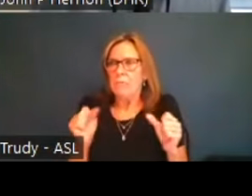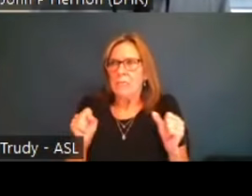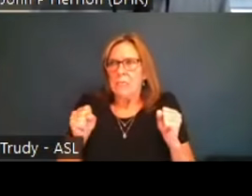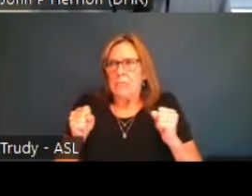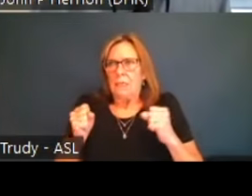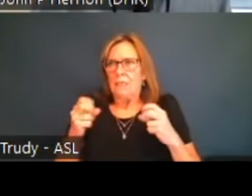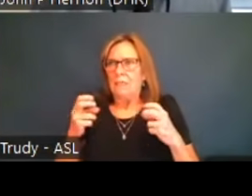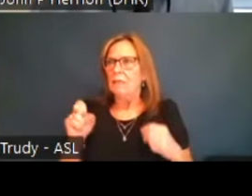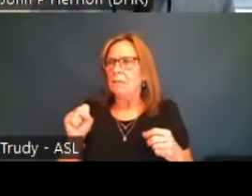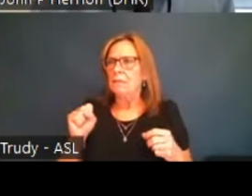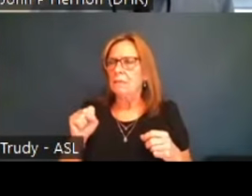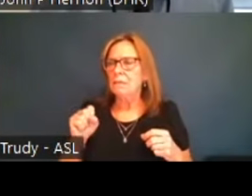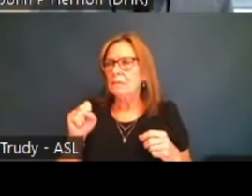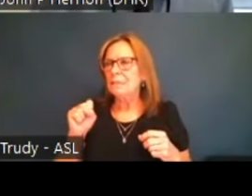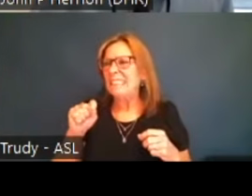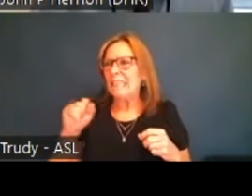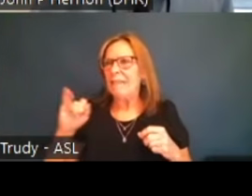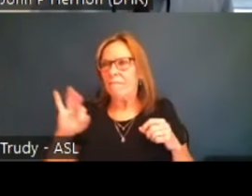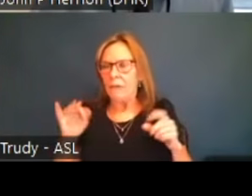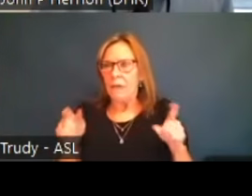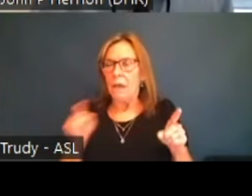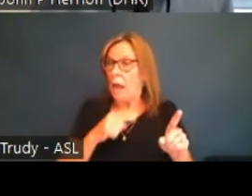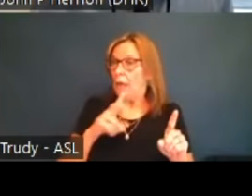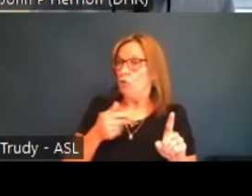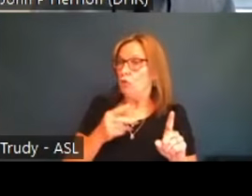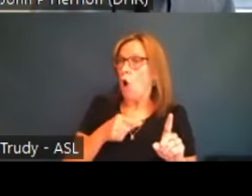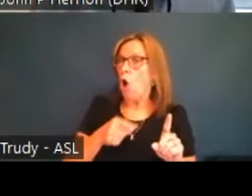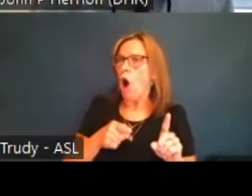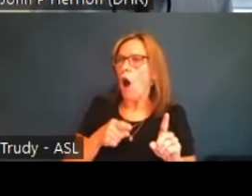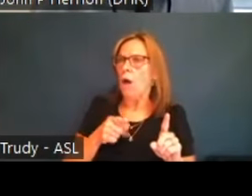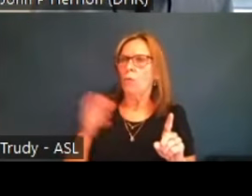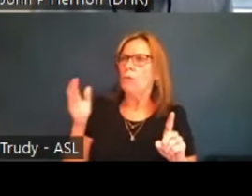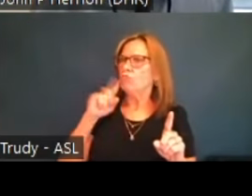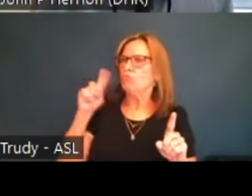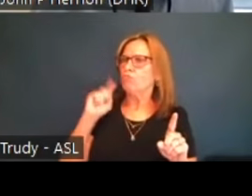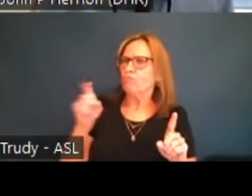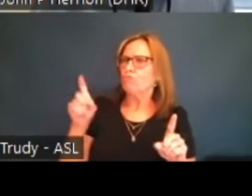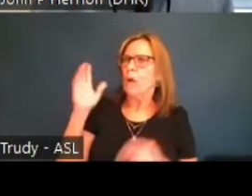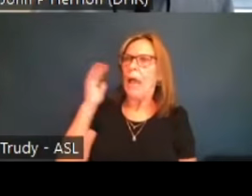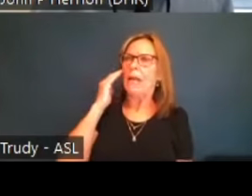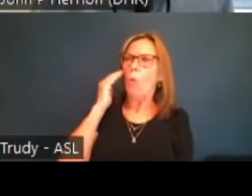aware of these changes in this person in his owner's behavior, and the manifestation of these